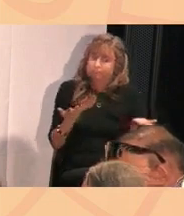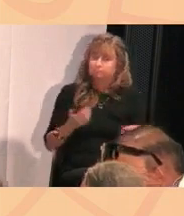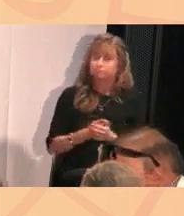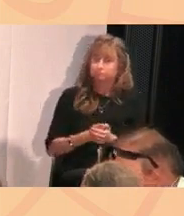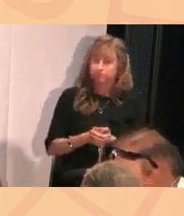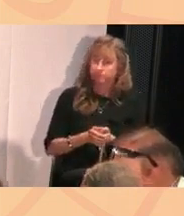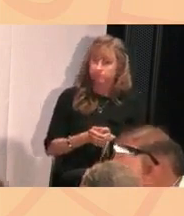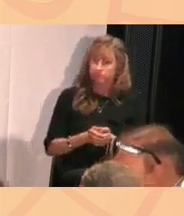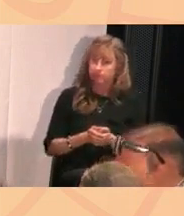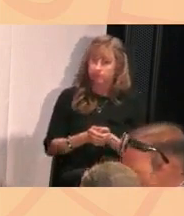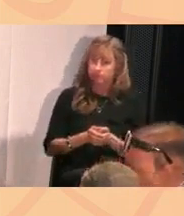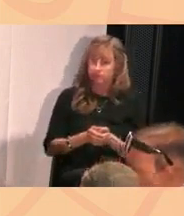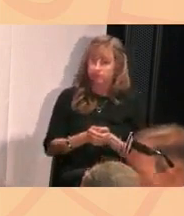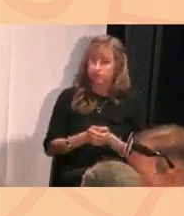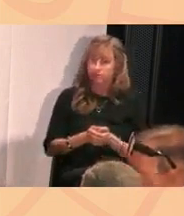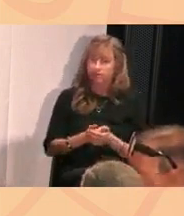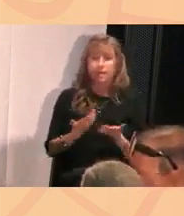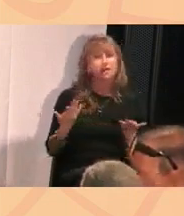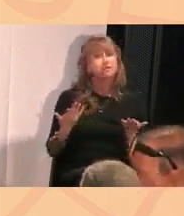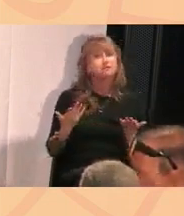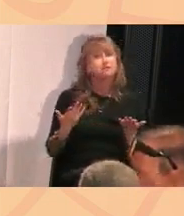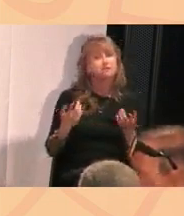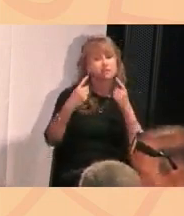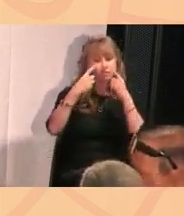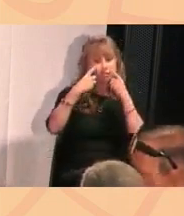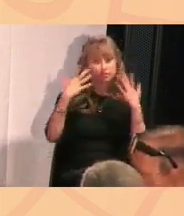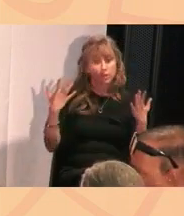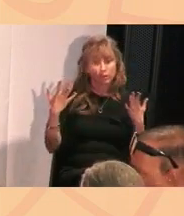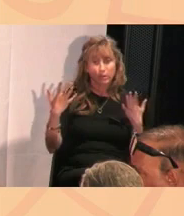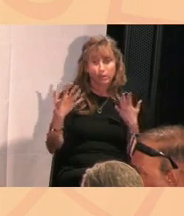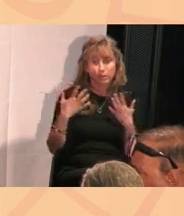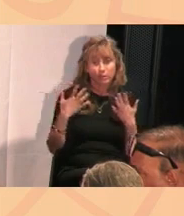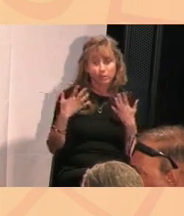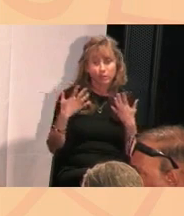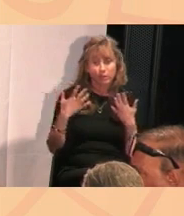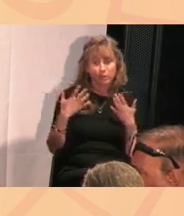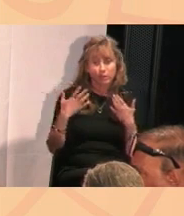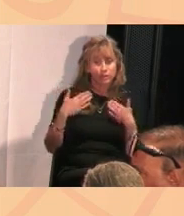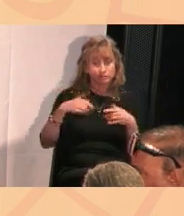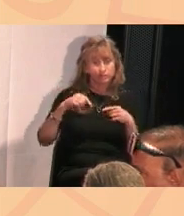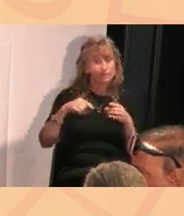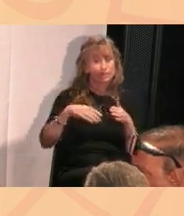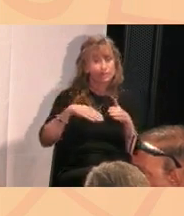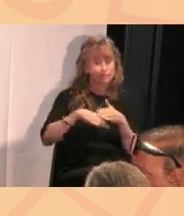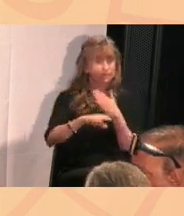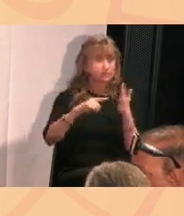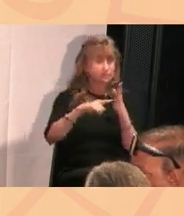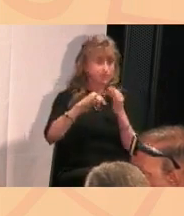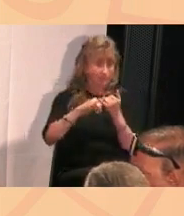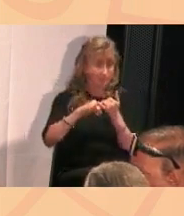four meters high and there are a pair of lynchings. So that's what that was about.